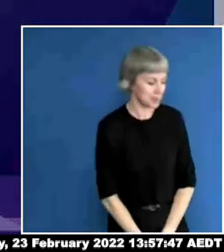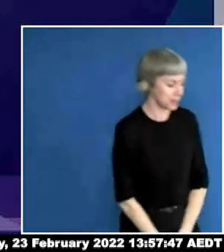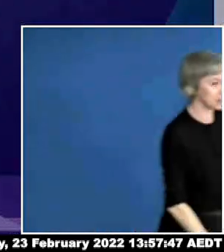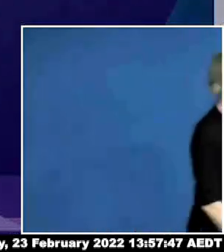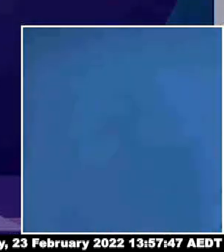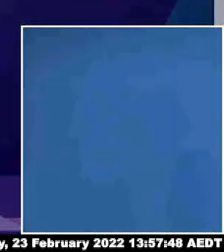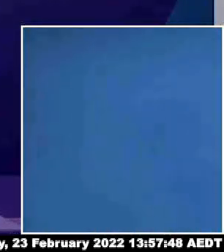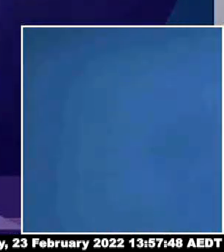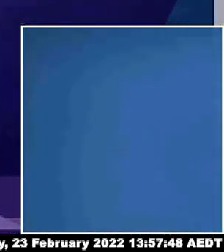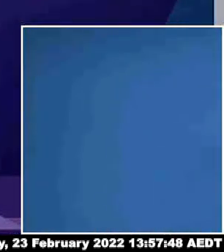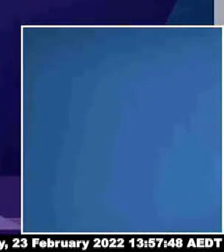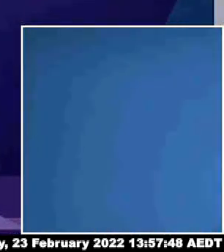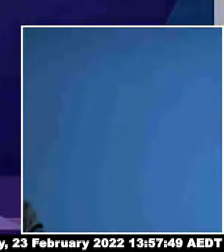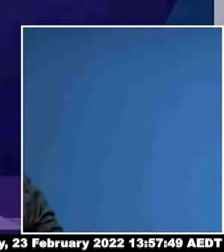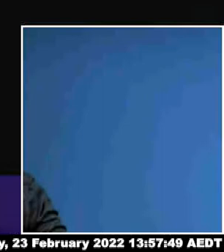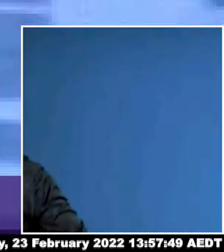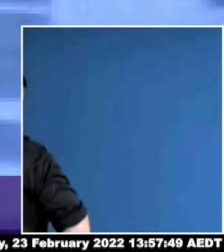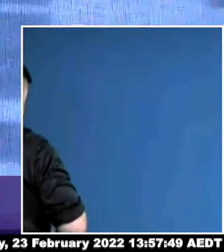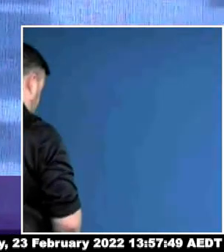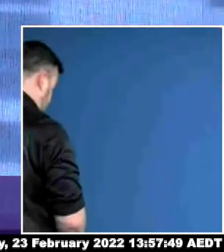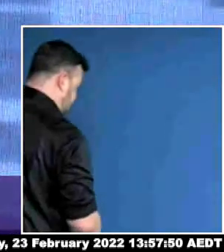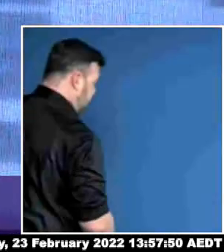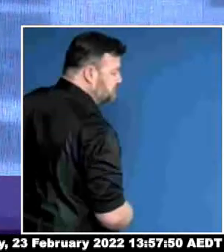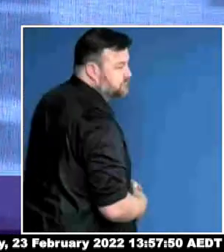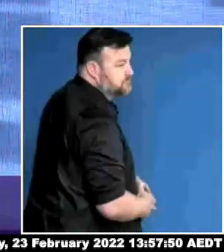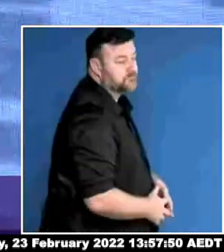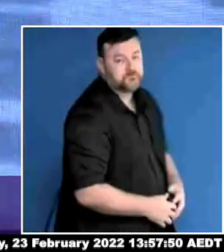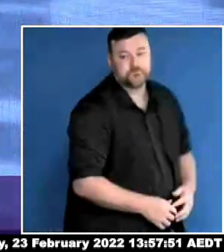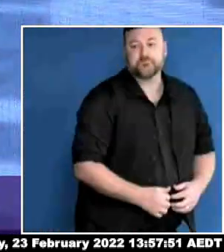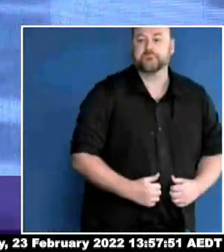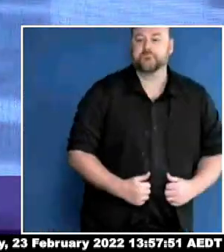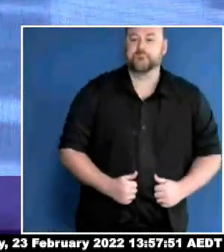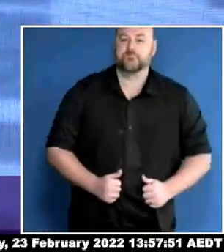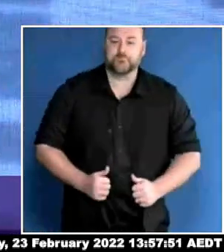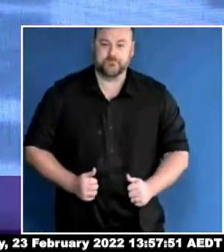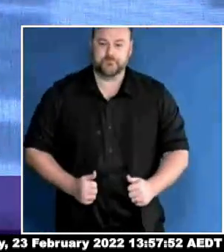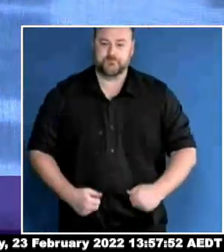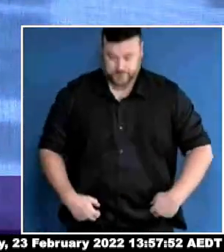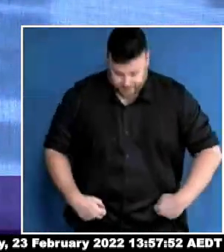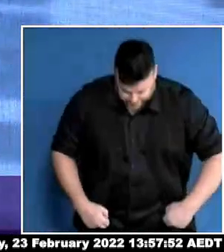Well, I think Mzia was confused and, Chair, you might share that view. The Chair is often confused.